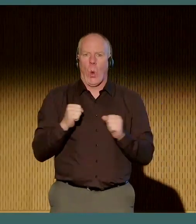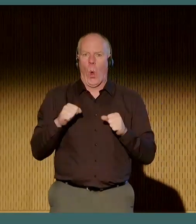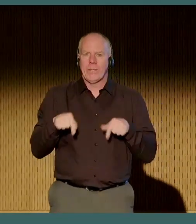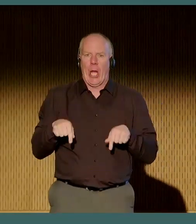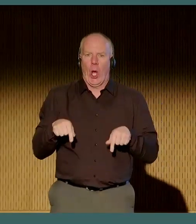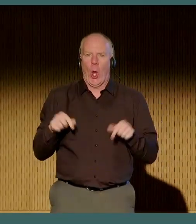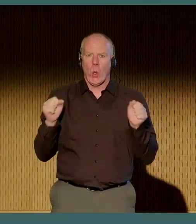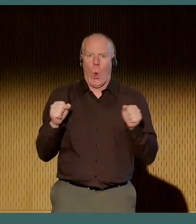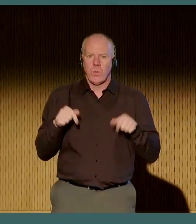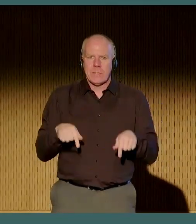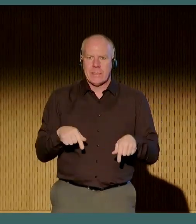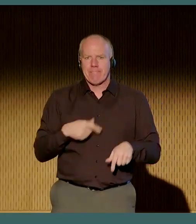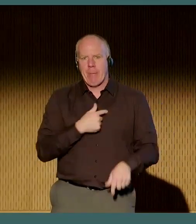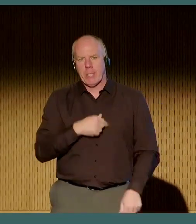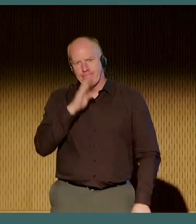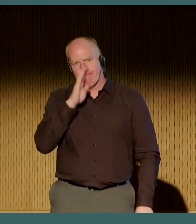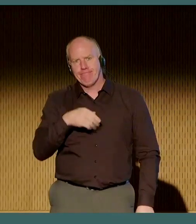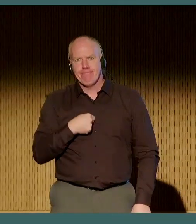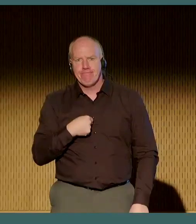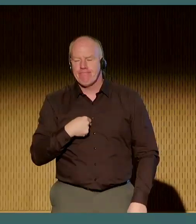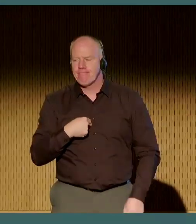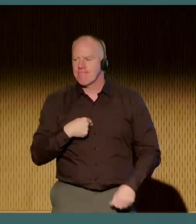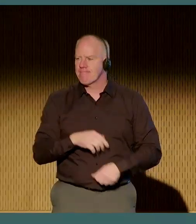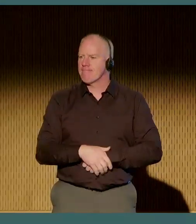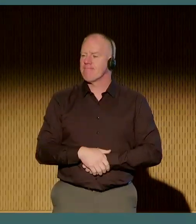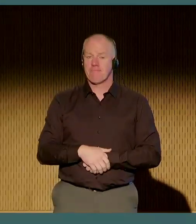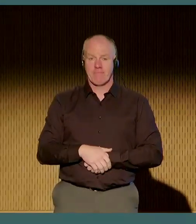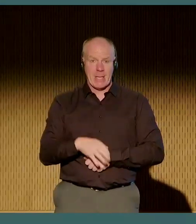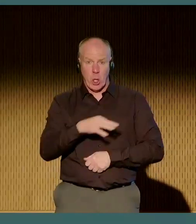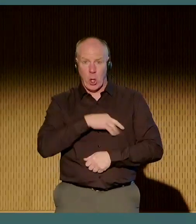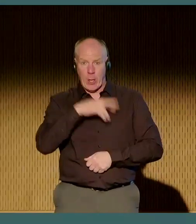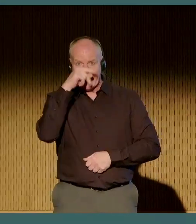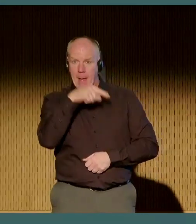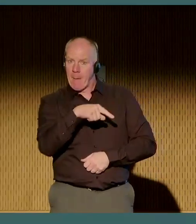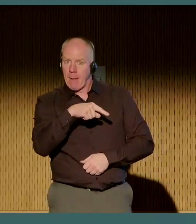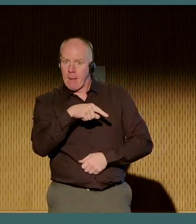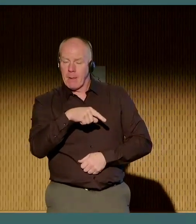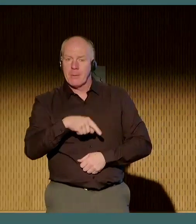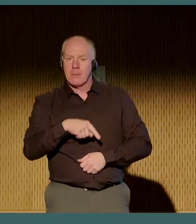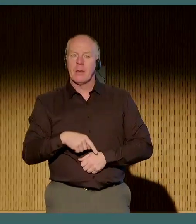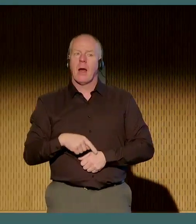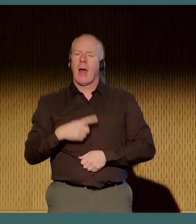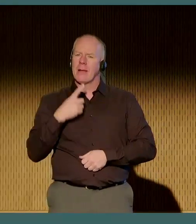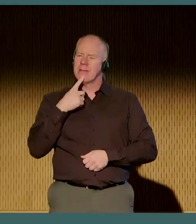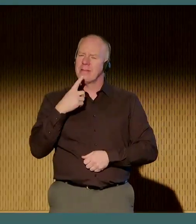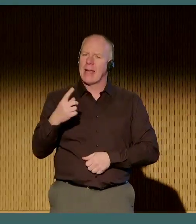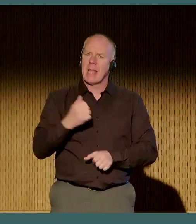cold. All right. All right. All right. That's a good example. So I said something about objective